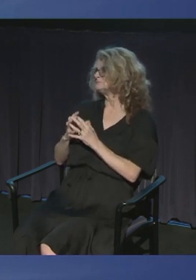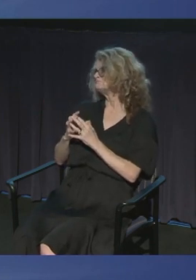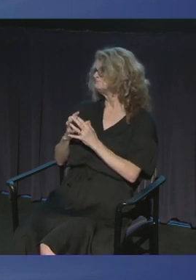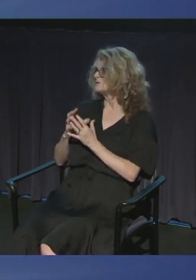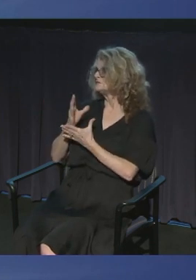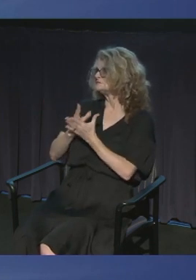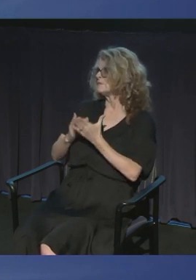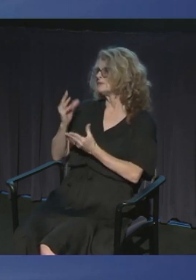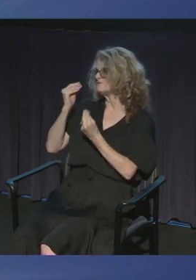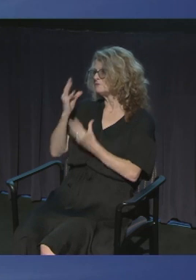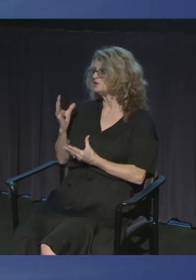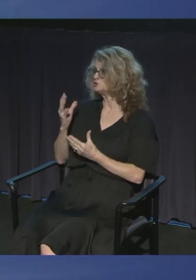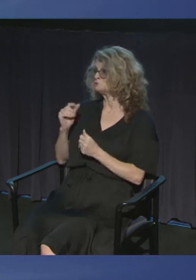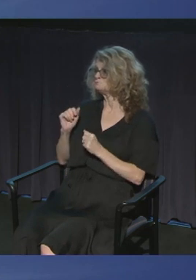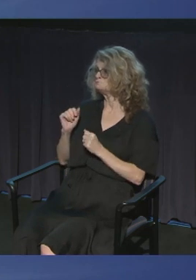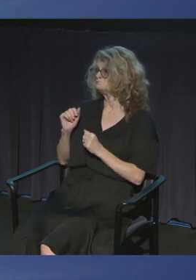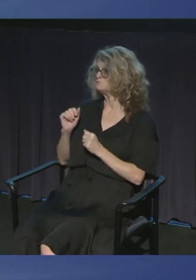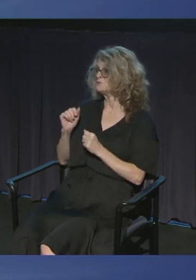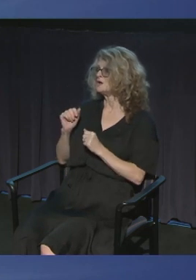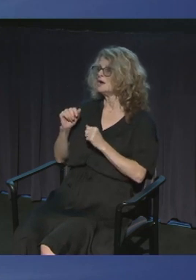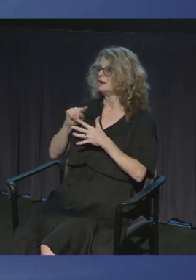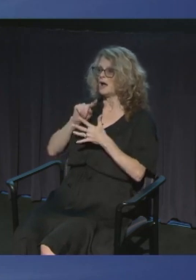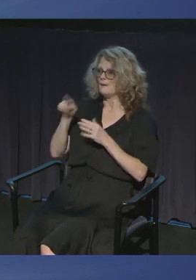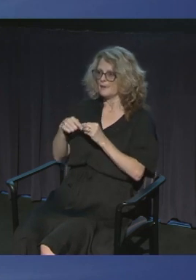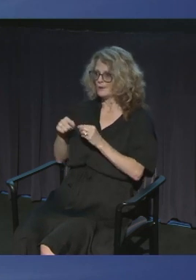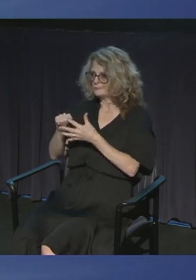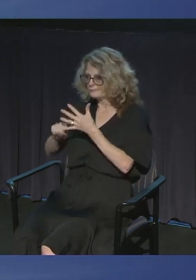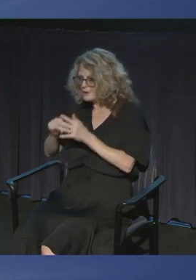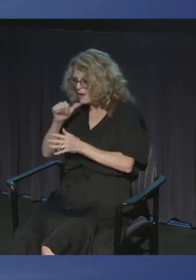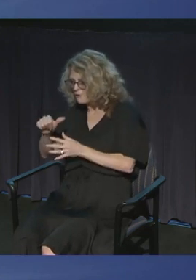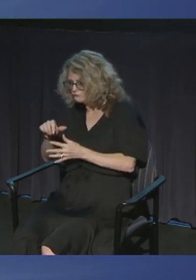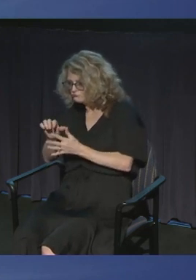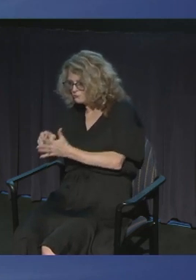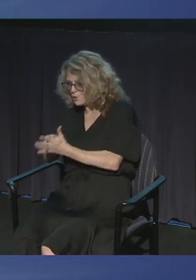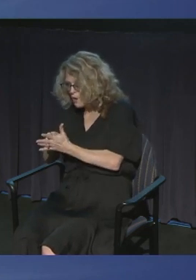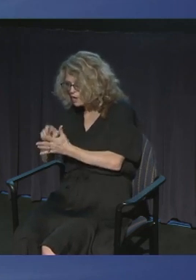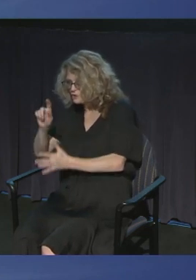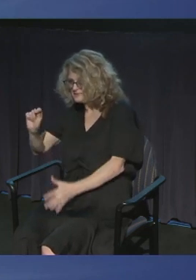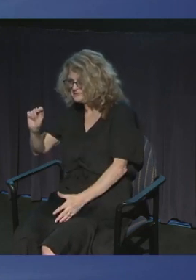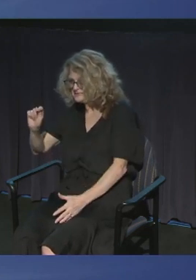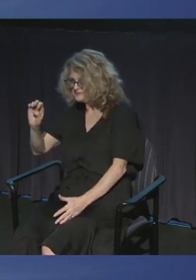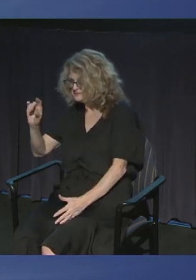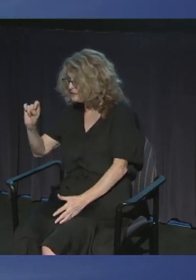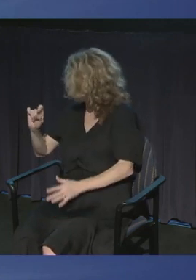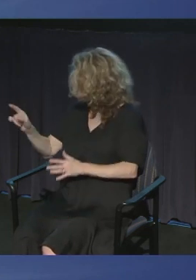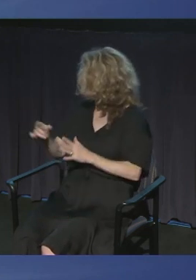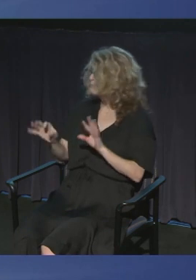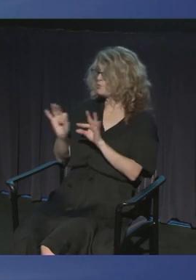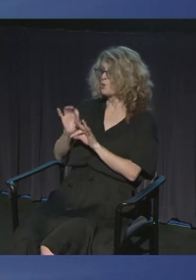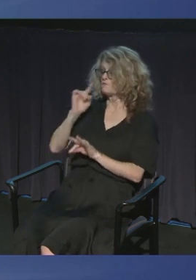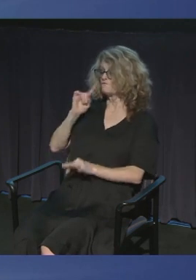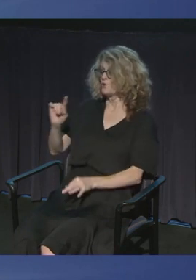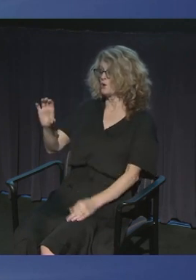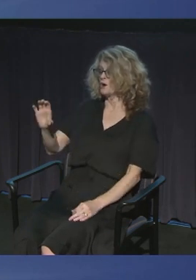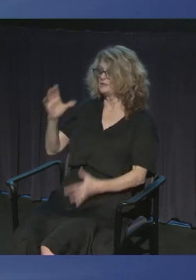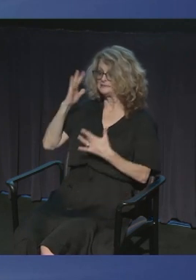REQUIRE T CELLS. IN ADDITION WE FOUND THAT THESE ARE REALLY IMPORTANT IN COLITIS, COLON CANCER, ETC.